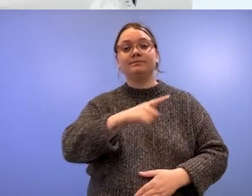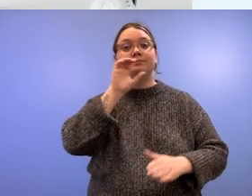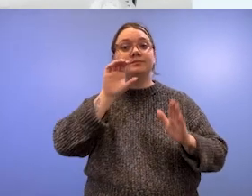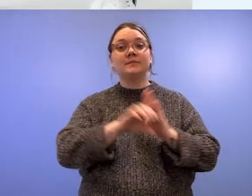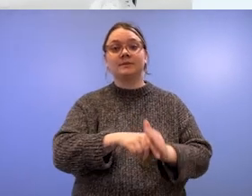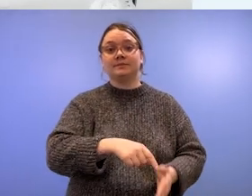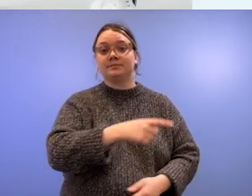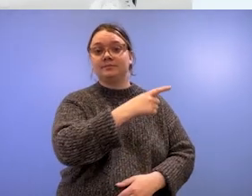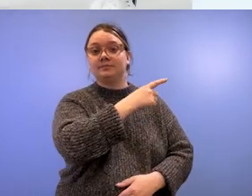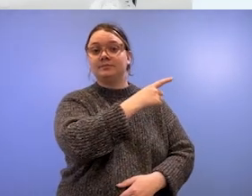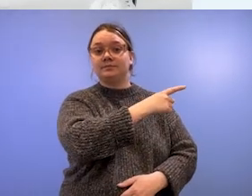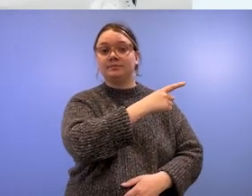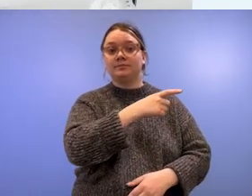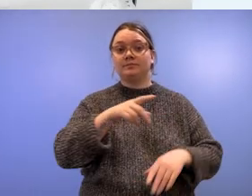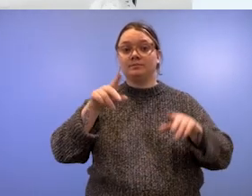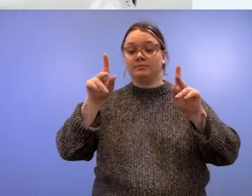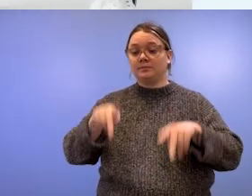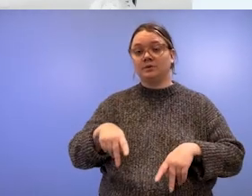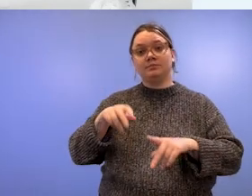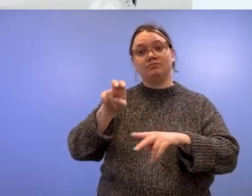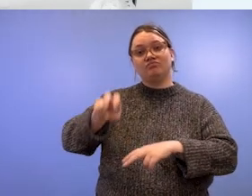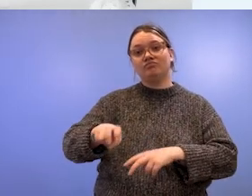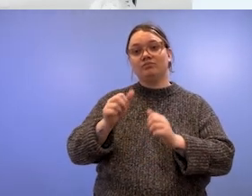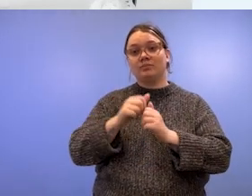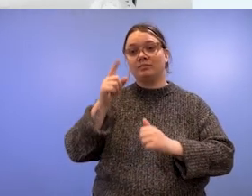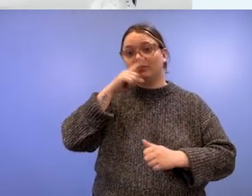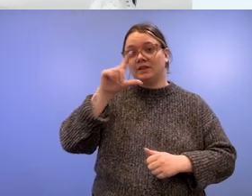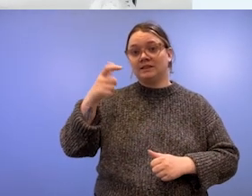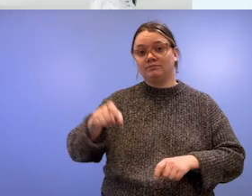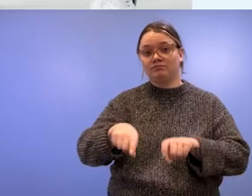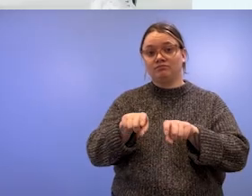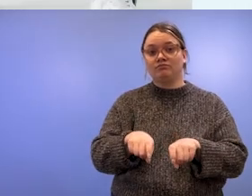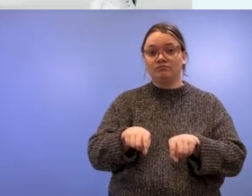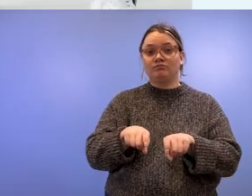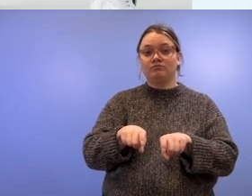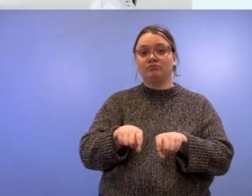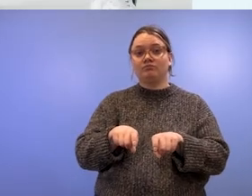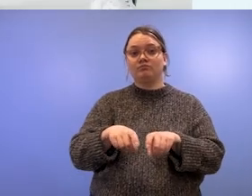a man with a prosthetic leg seated in a chair, and the photo is from the chest down indicating and